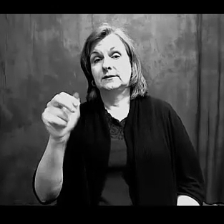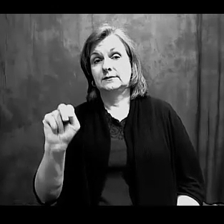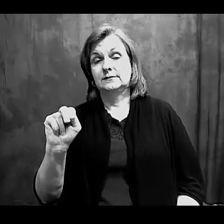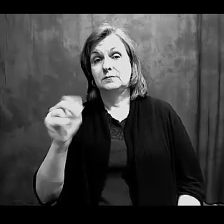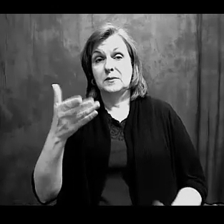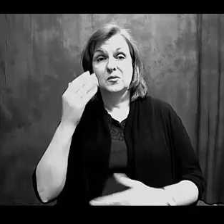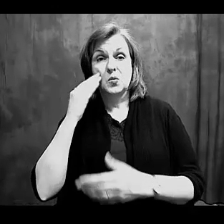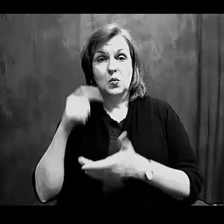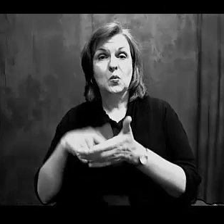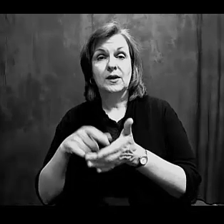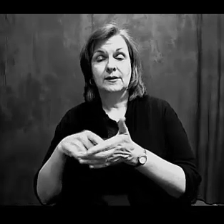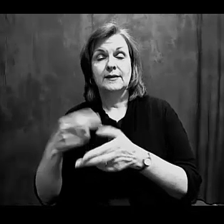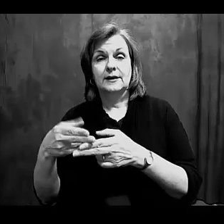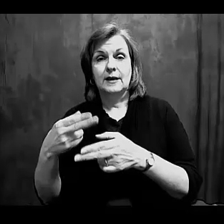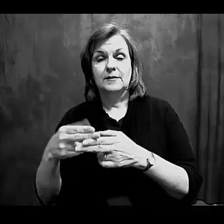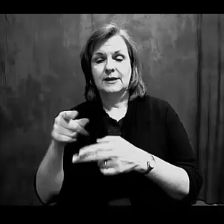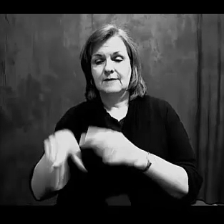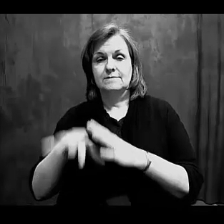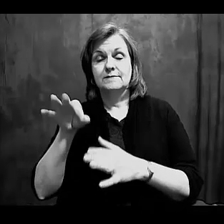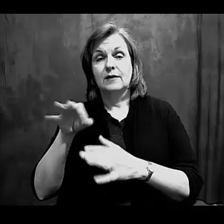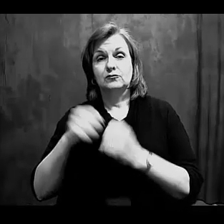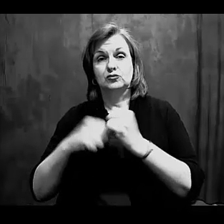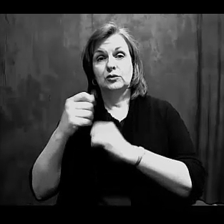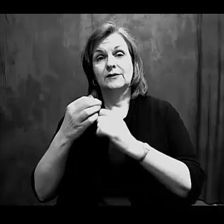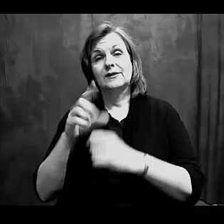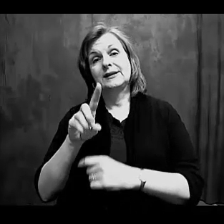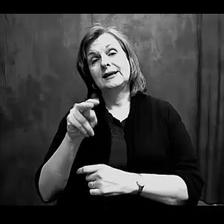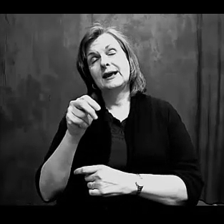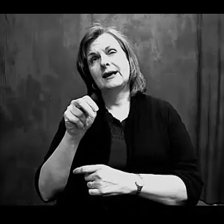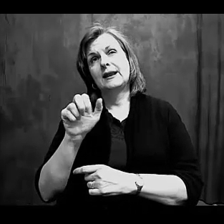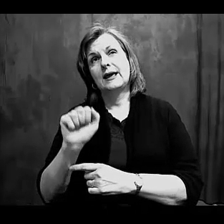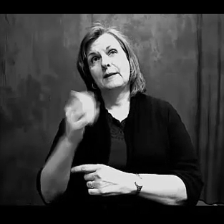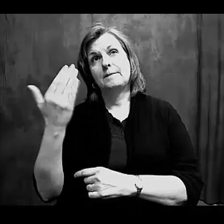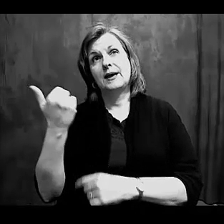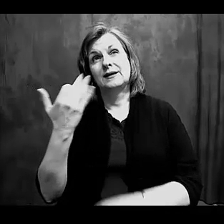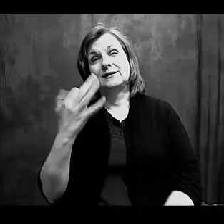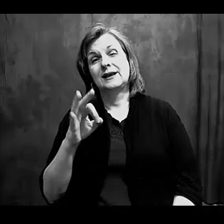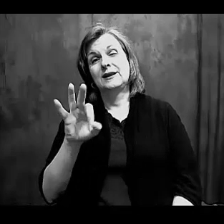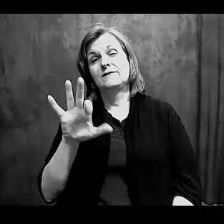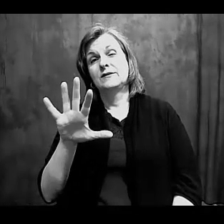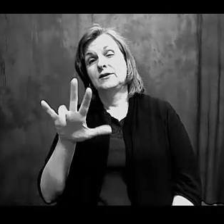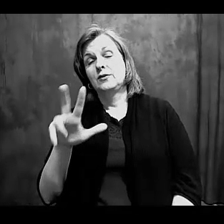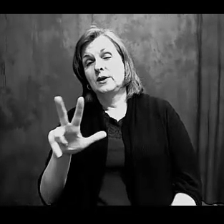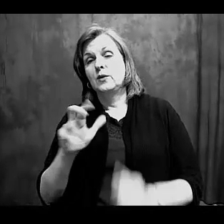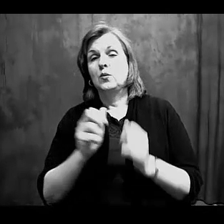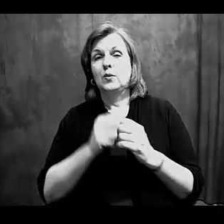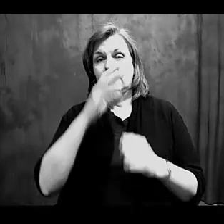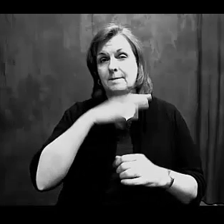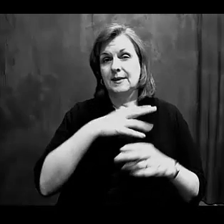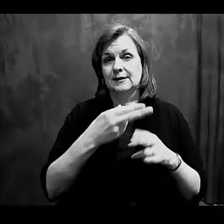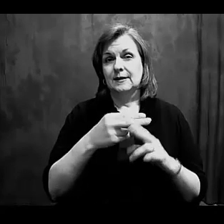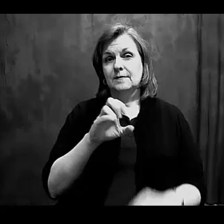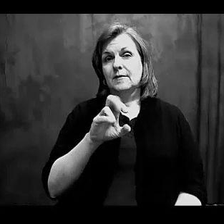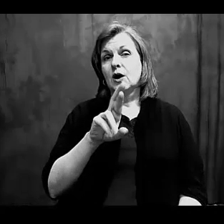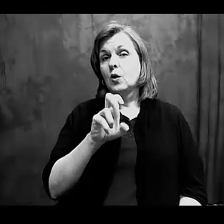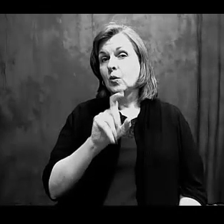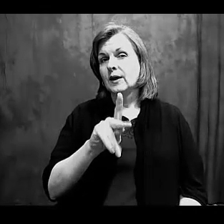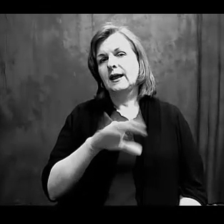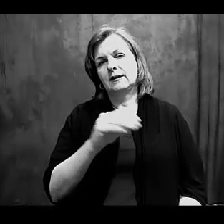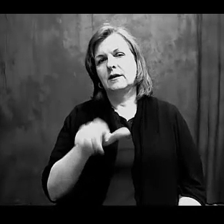discovered the structure of DNA in 1953 a long with Crick and a number of others